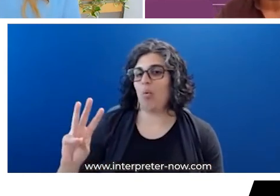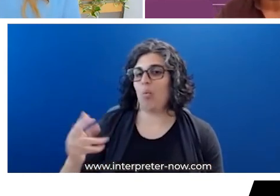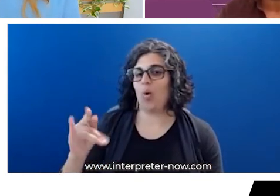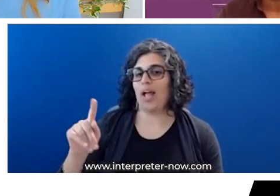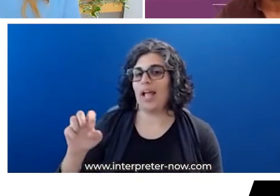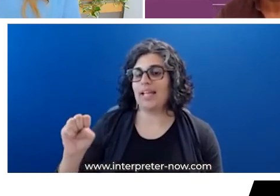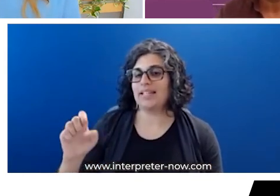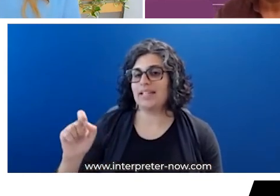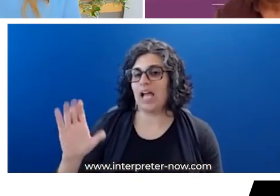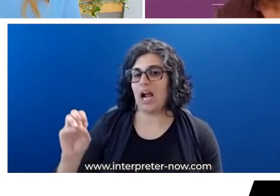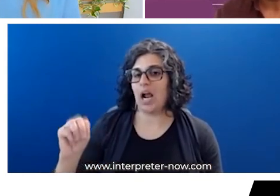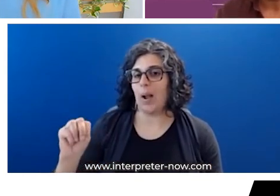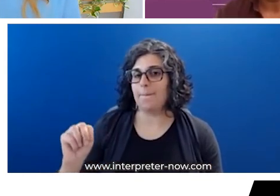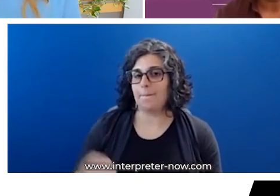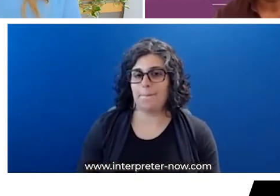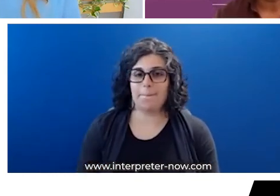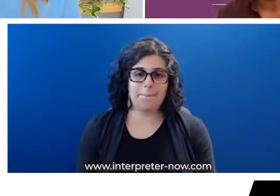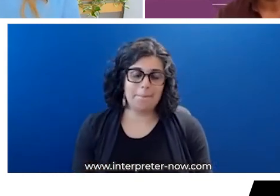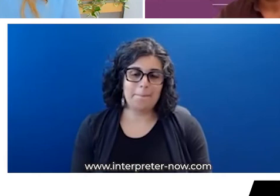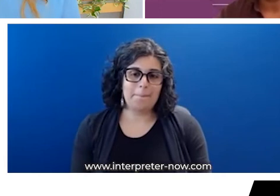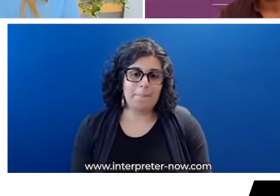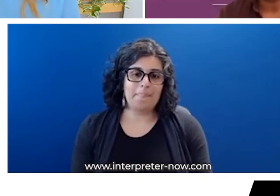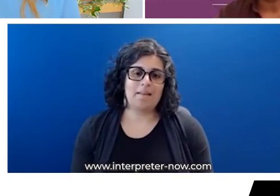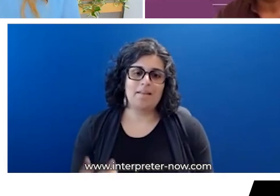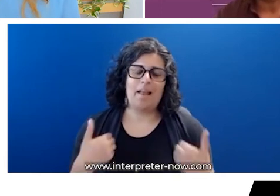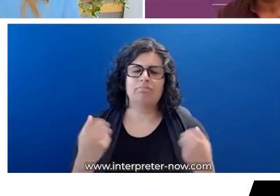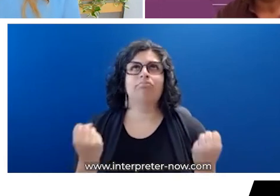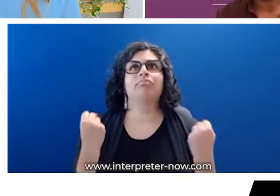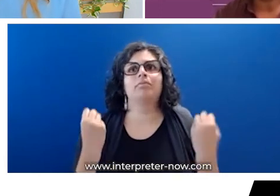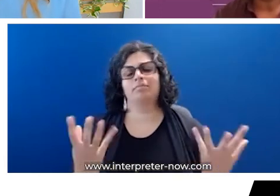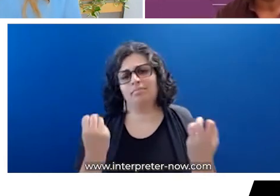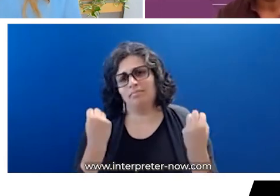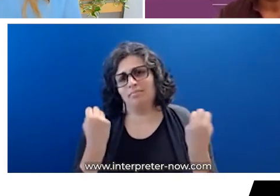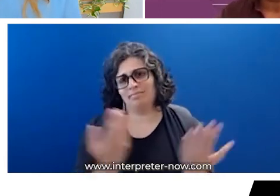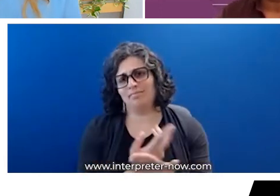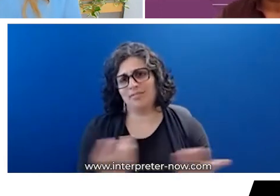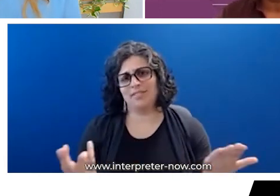We have lots of resources that we share just to help people deepen their knowledge and